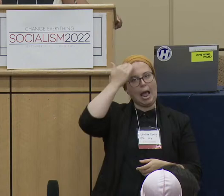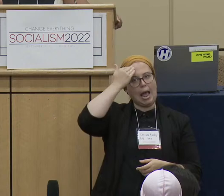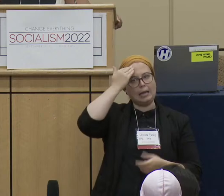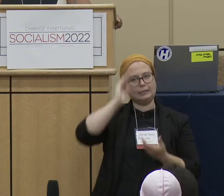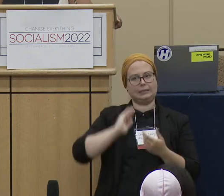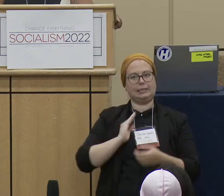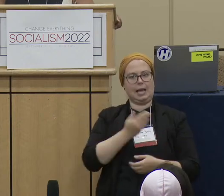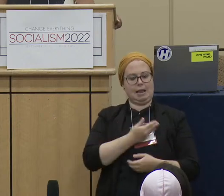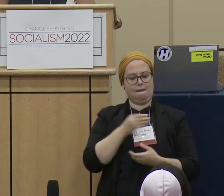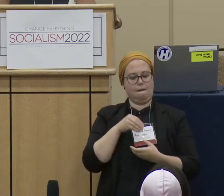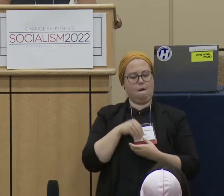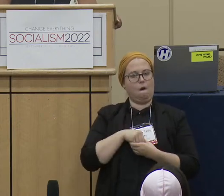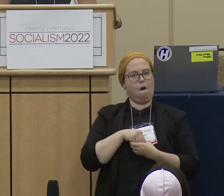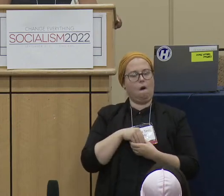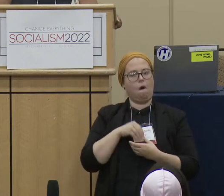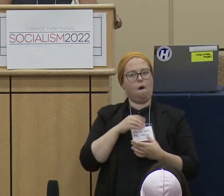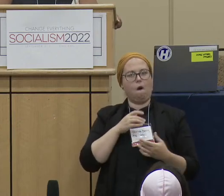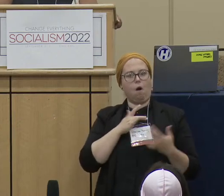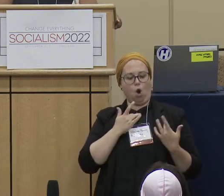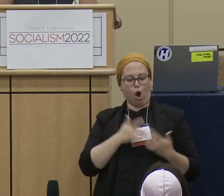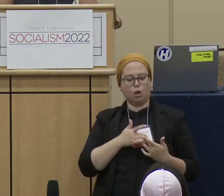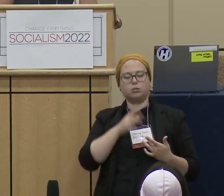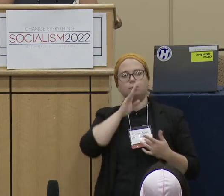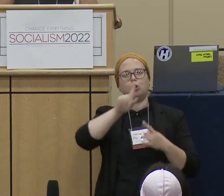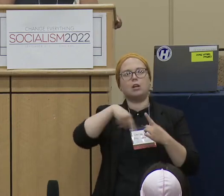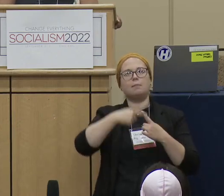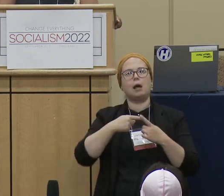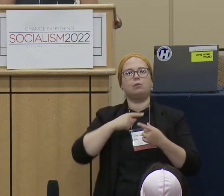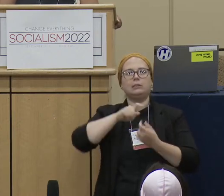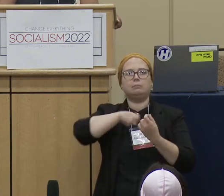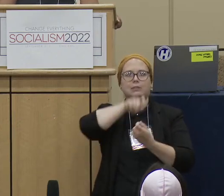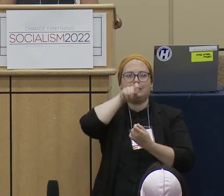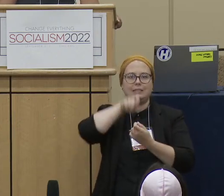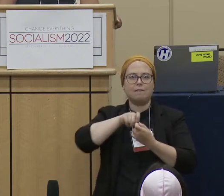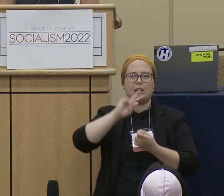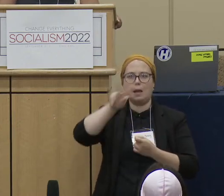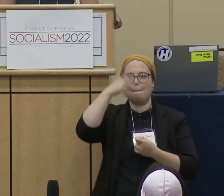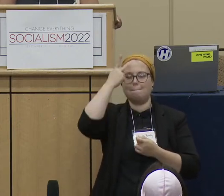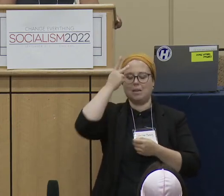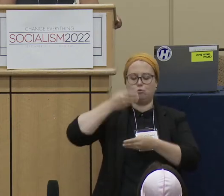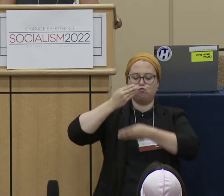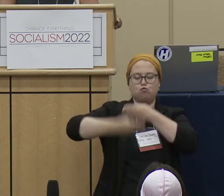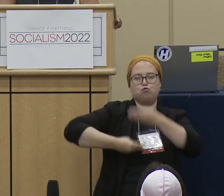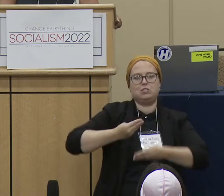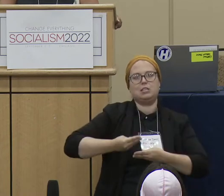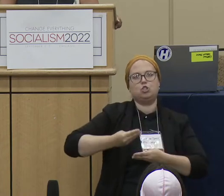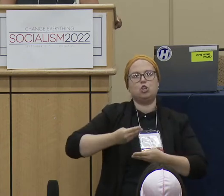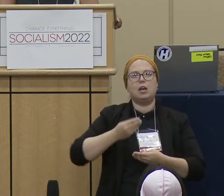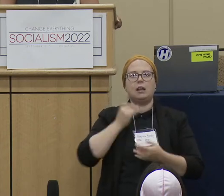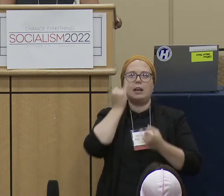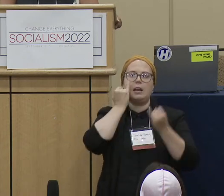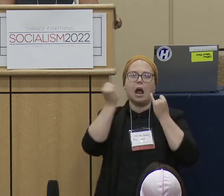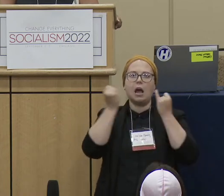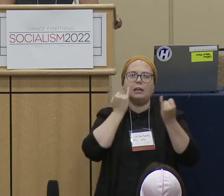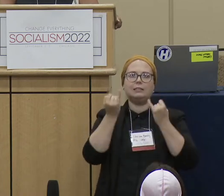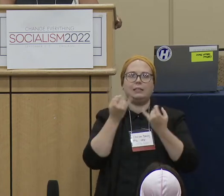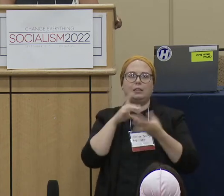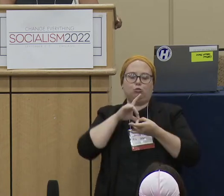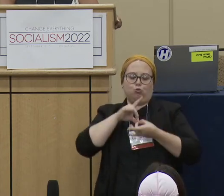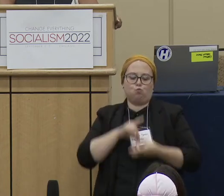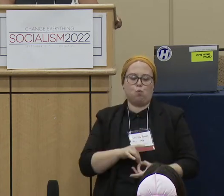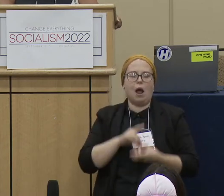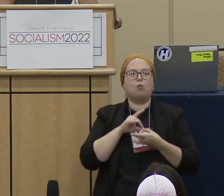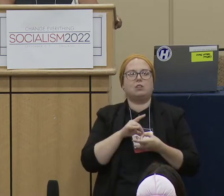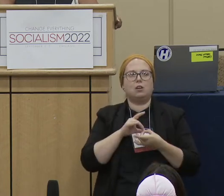hormones . They are in our heads a en and our hearts. What